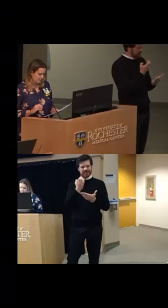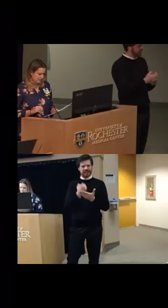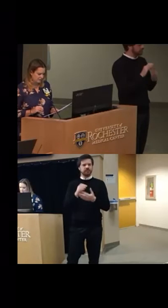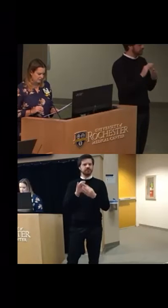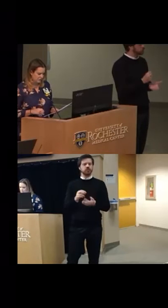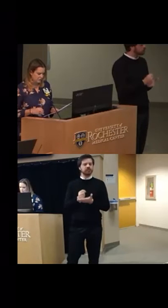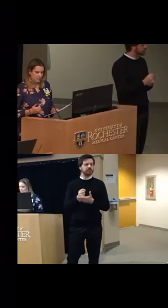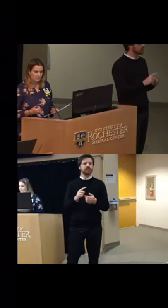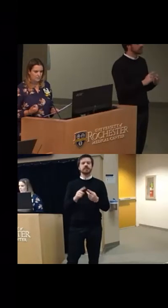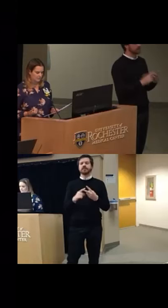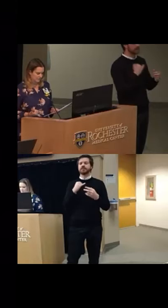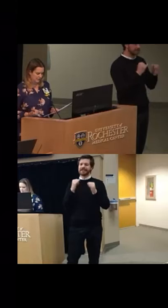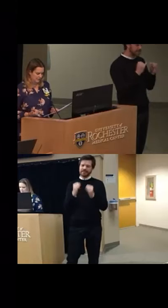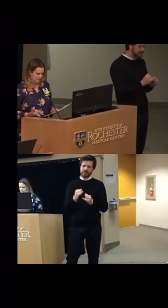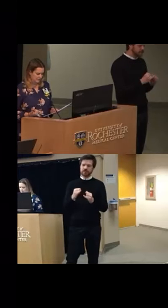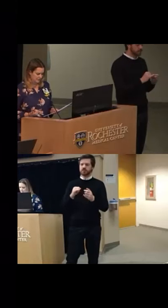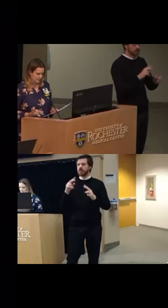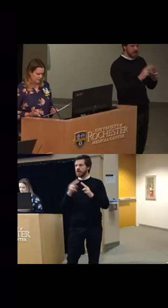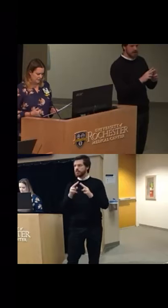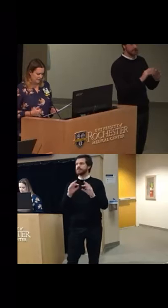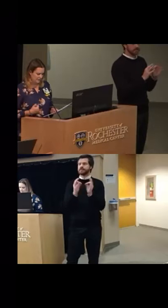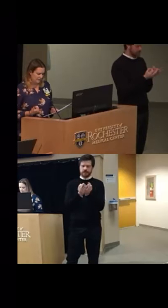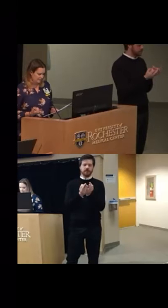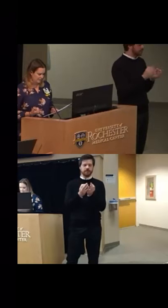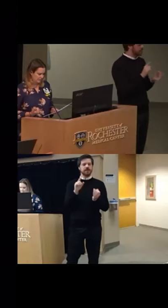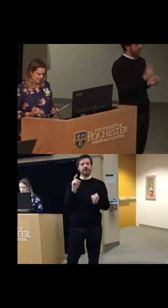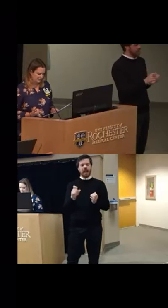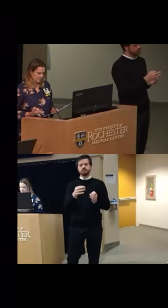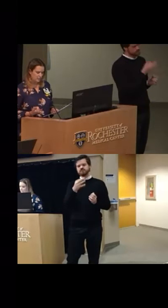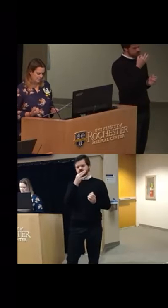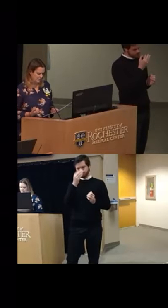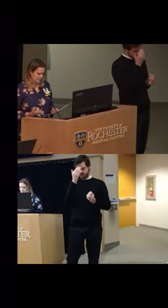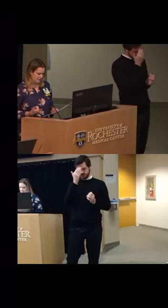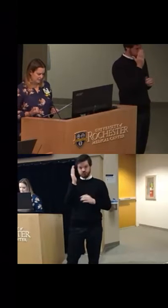um for individuals for couples and for families they have to be Adept at presenting quite a bit